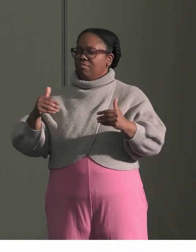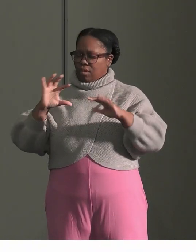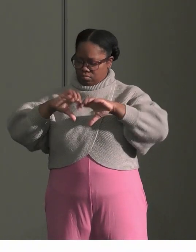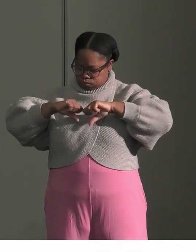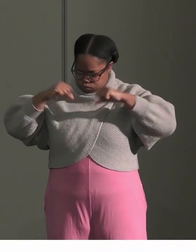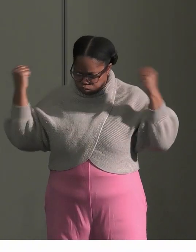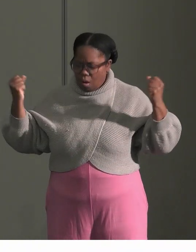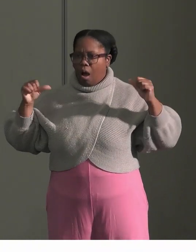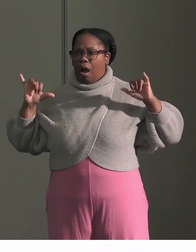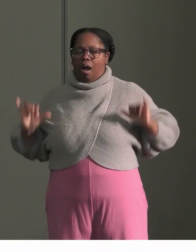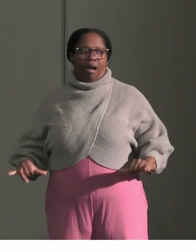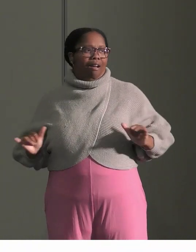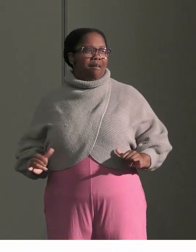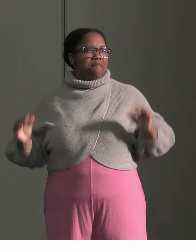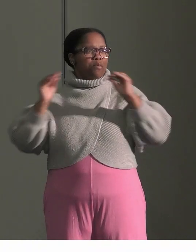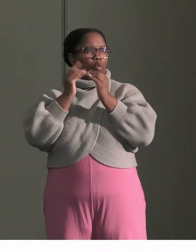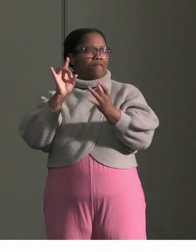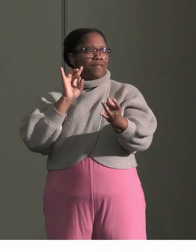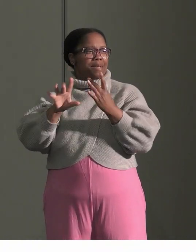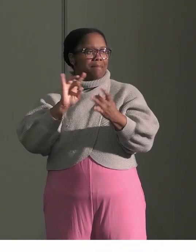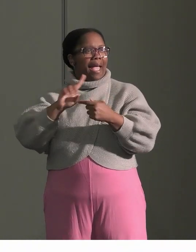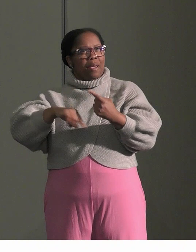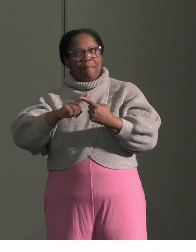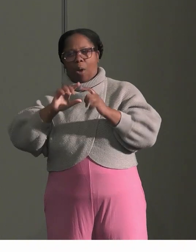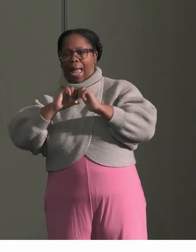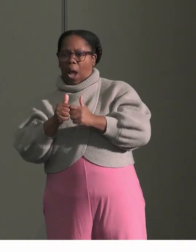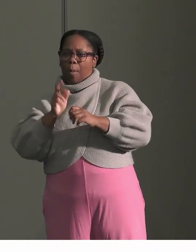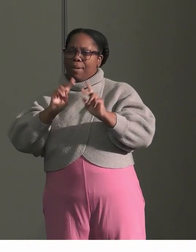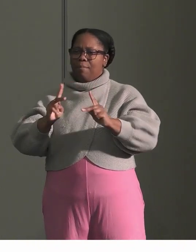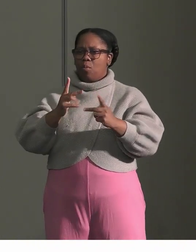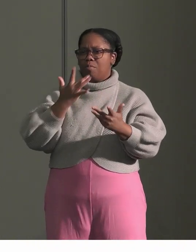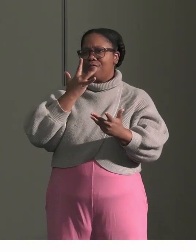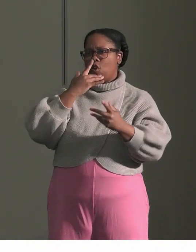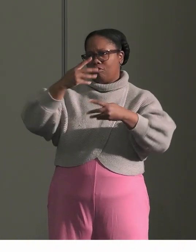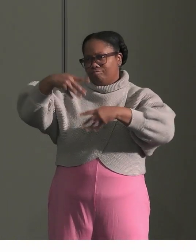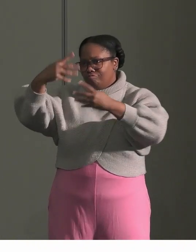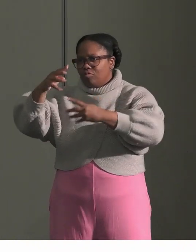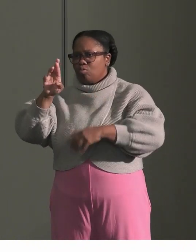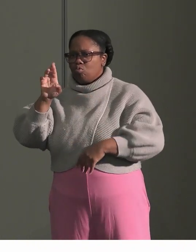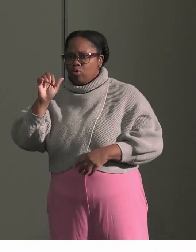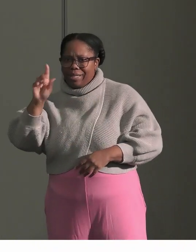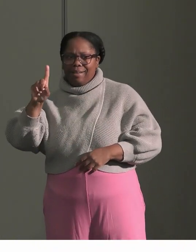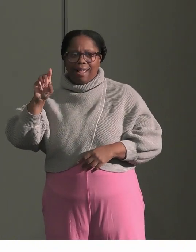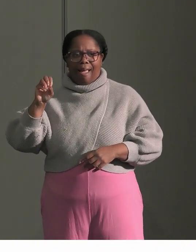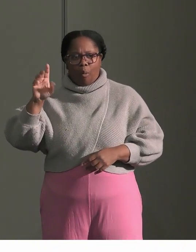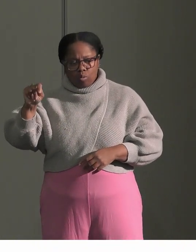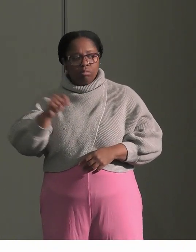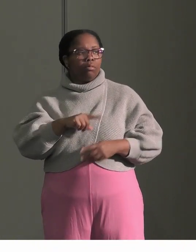feedback around how people wanted it to read out. Expectations around the button of what they wanted